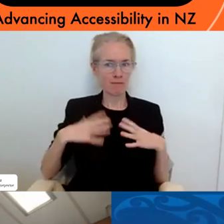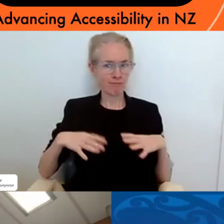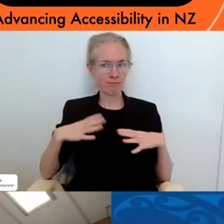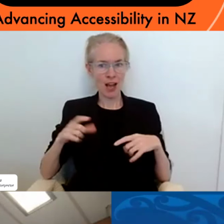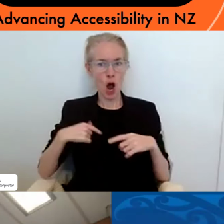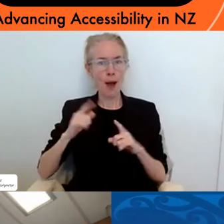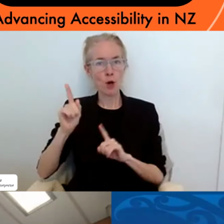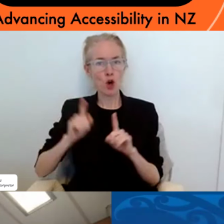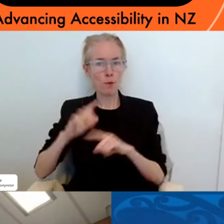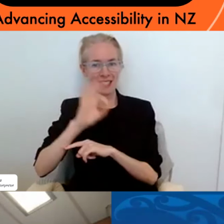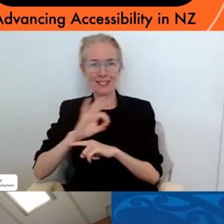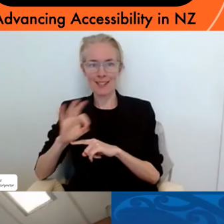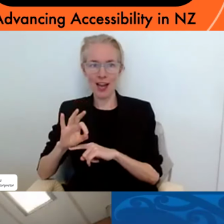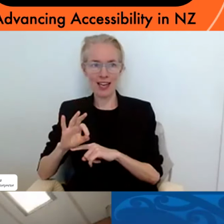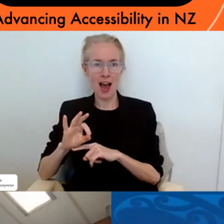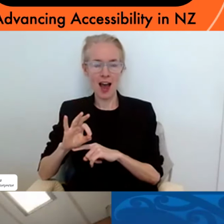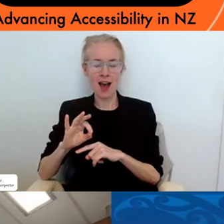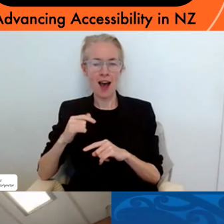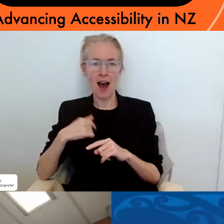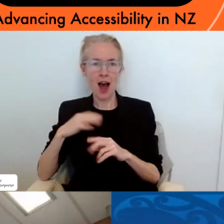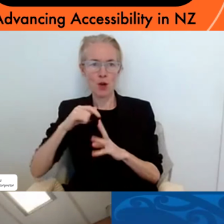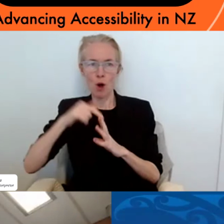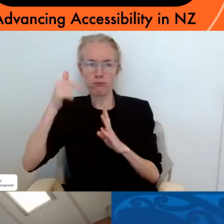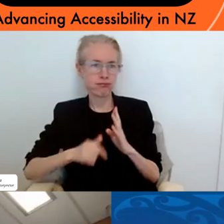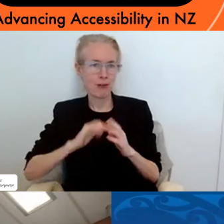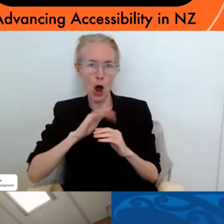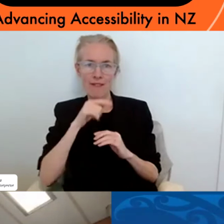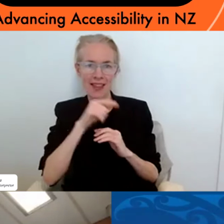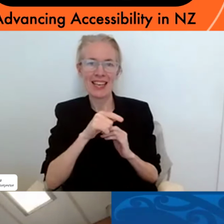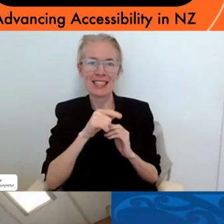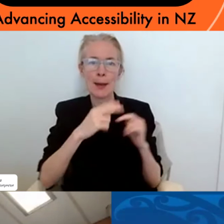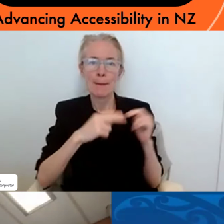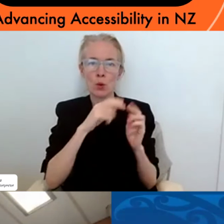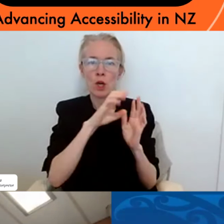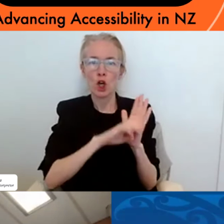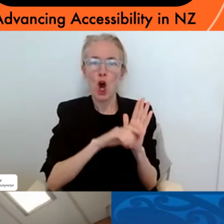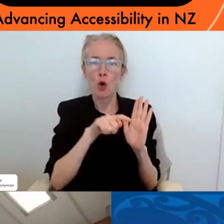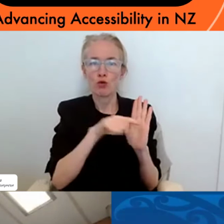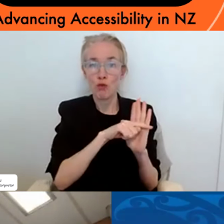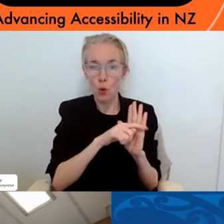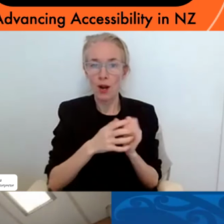of detail. What I can say is we use that one because it's the one